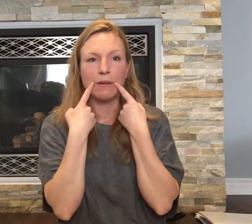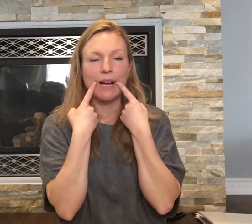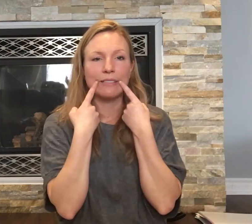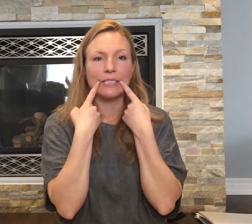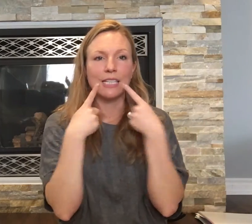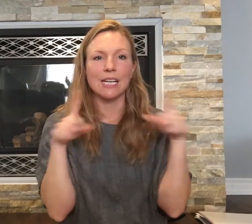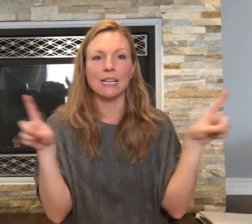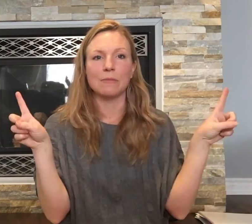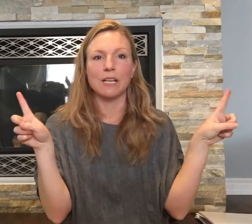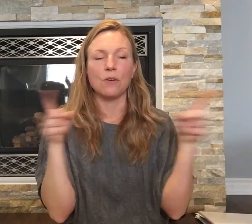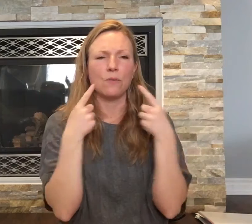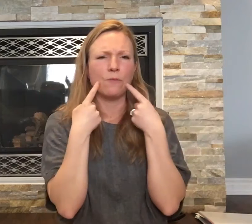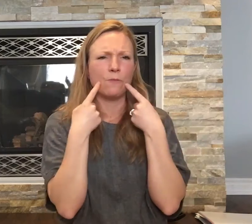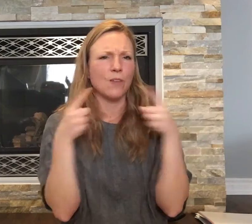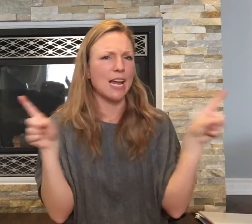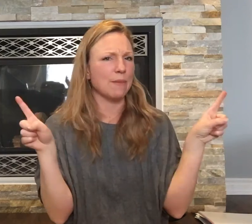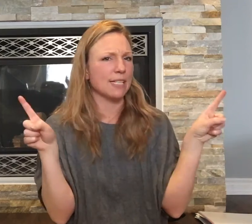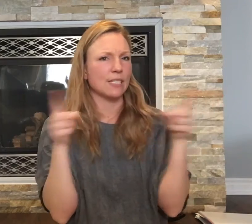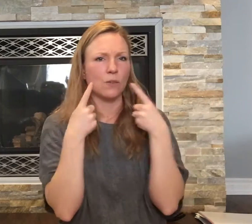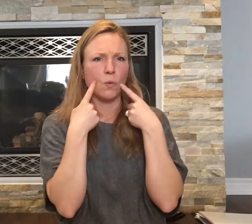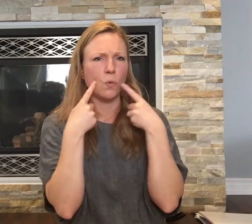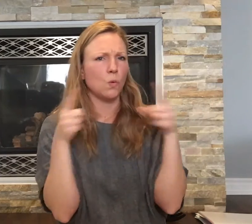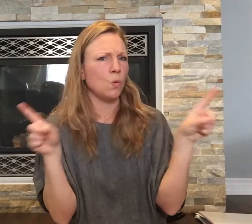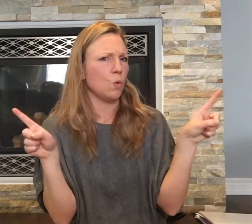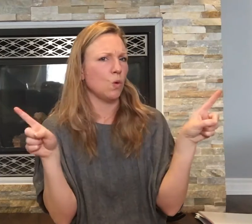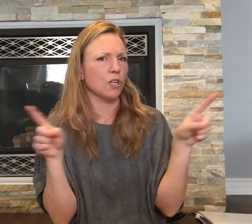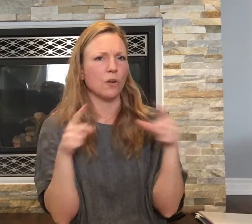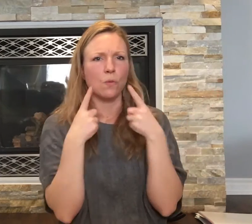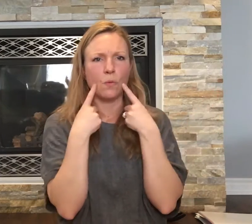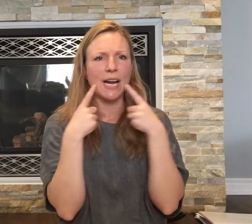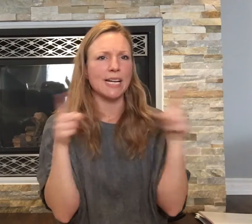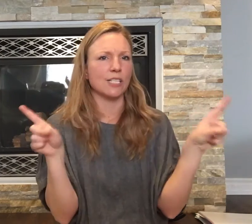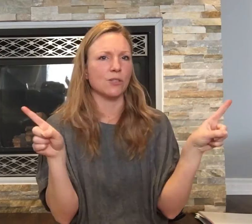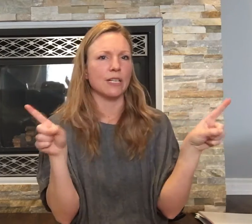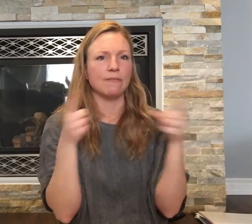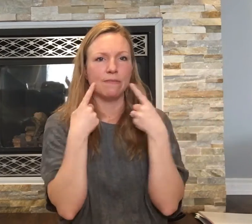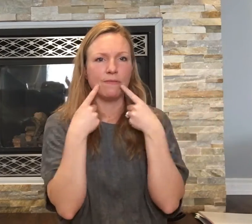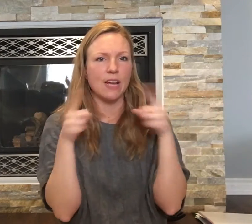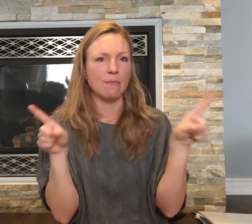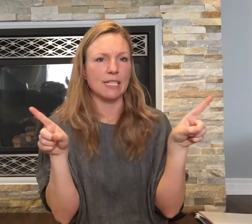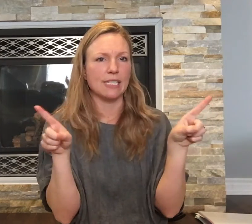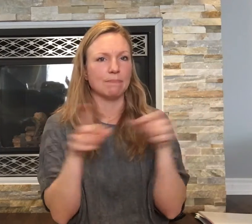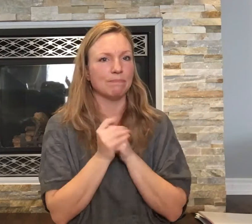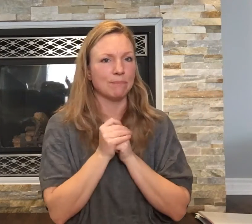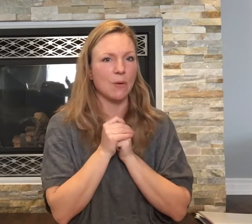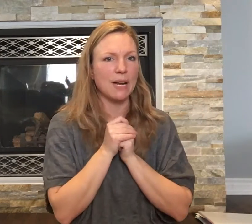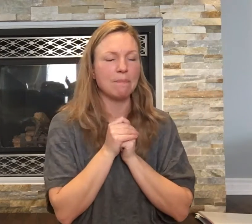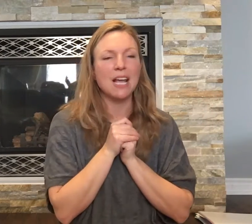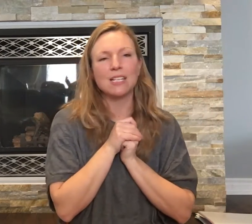your mouth and then it comes out, FAMOUS. You're going to write history, FAMOUS. All right, so